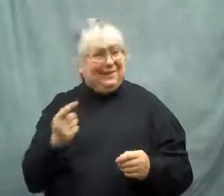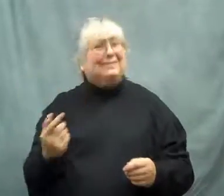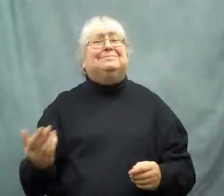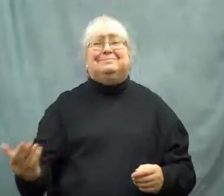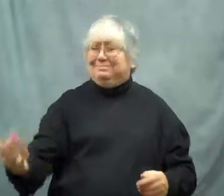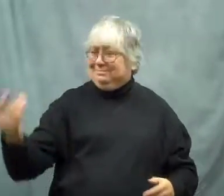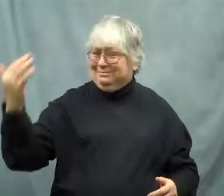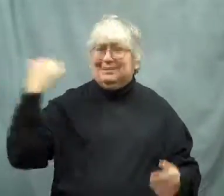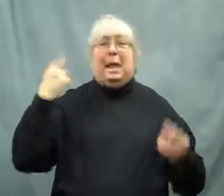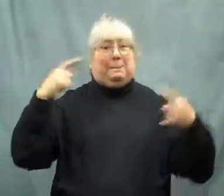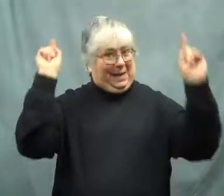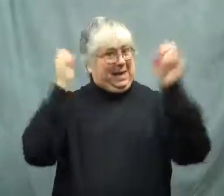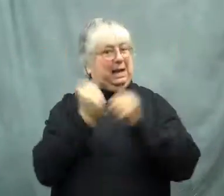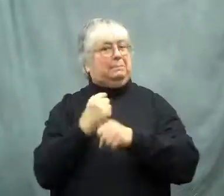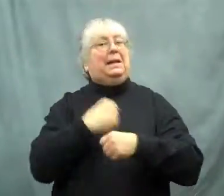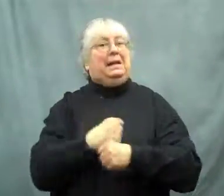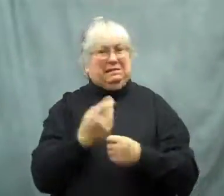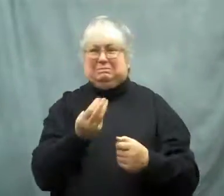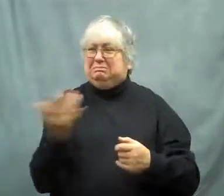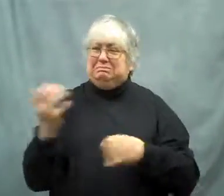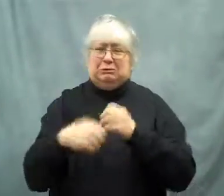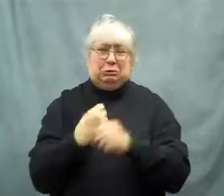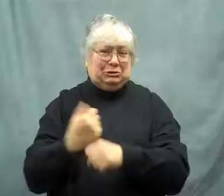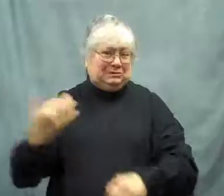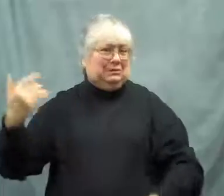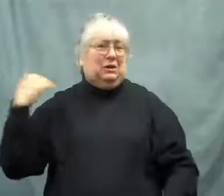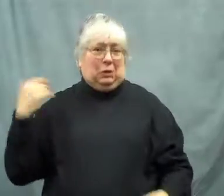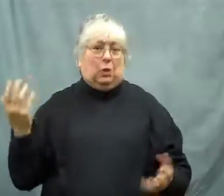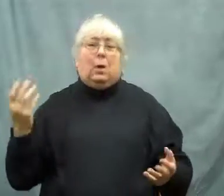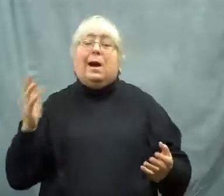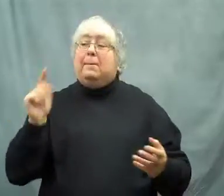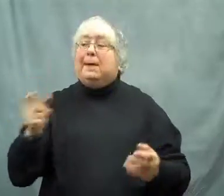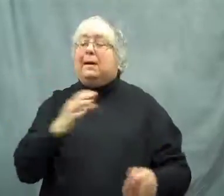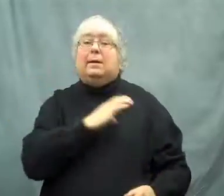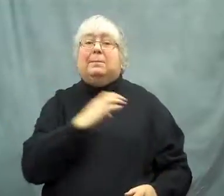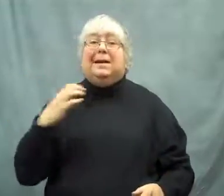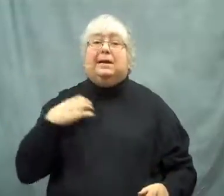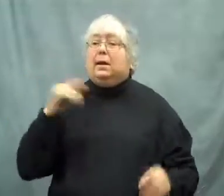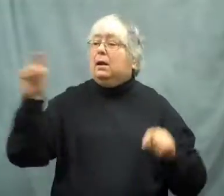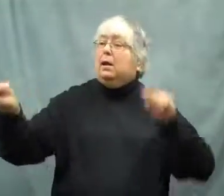So now, they can be given permanent names.